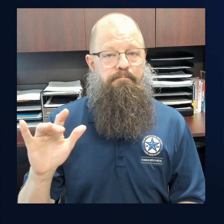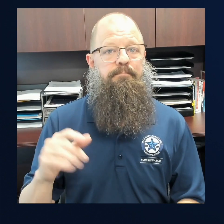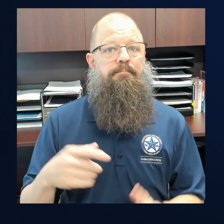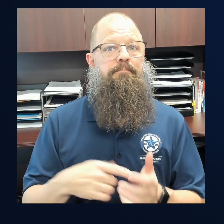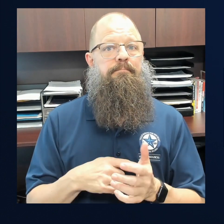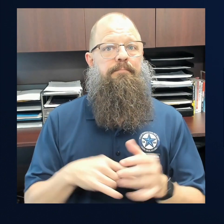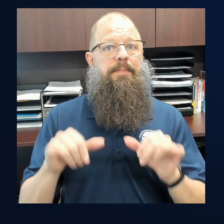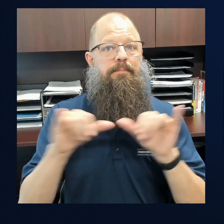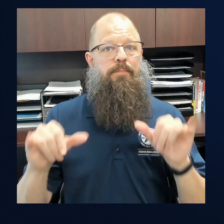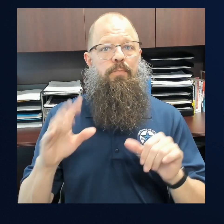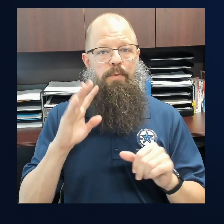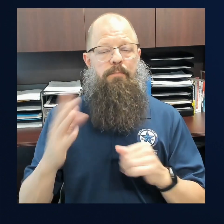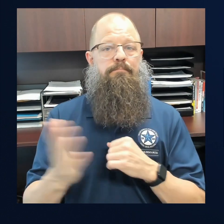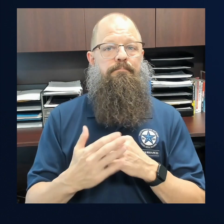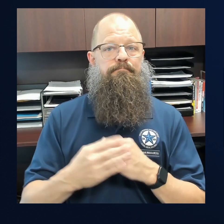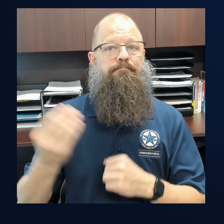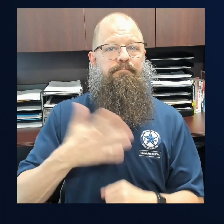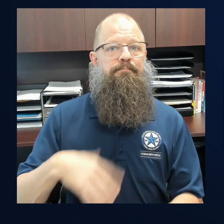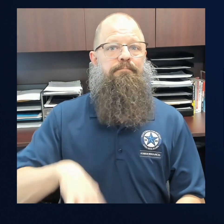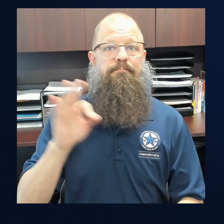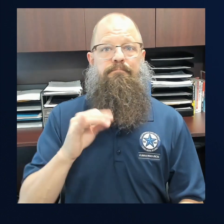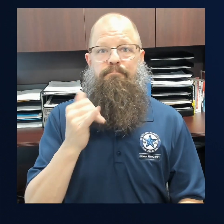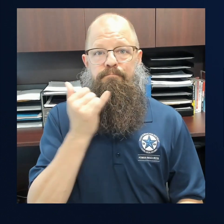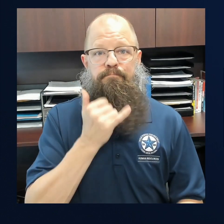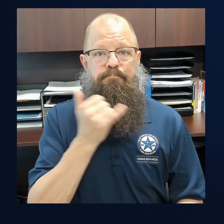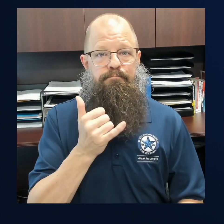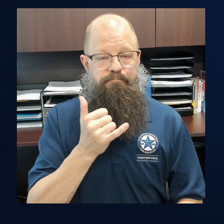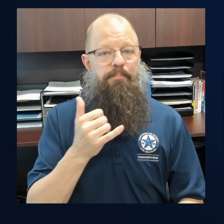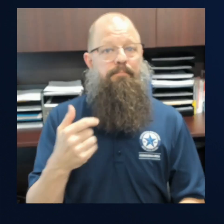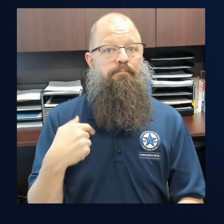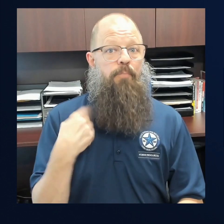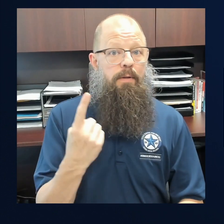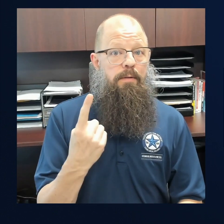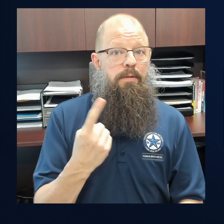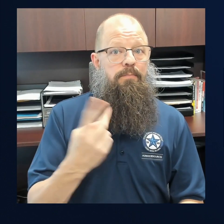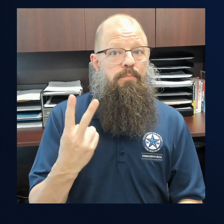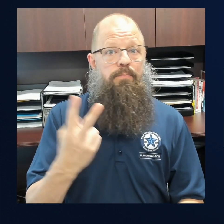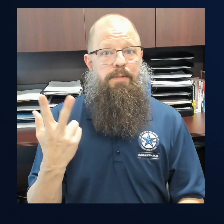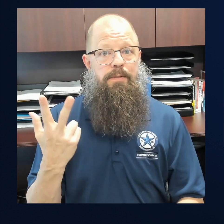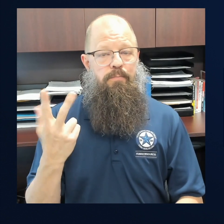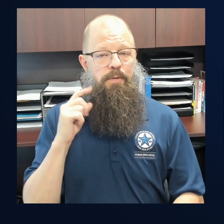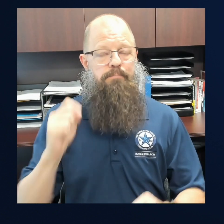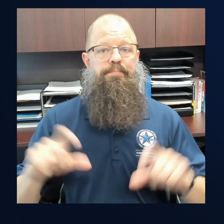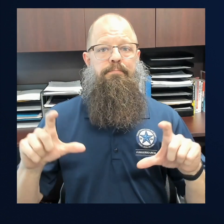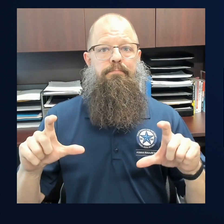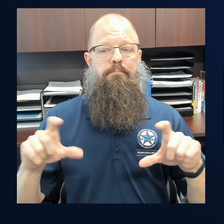Complete and then the system will notify you if there's any errors that have been identified - 1,